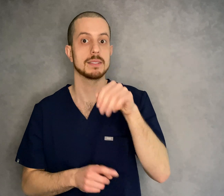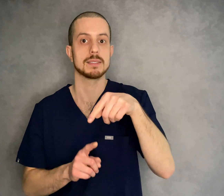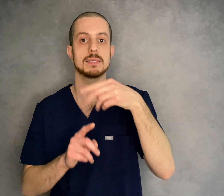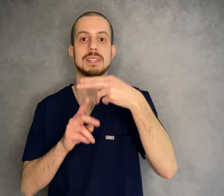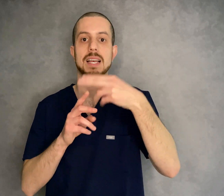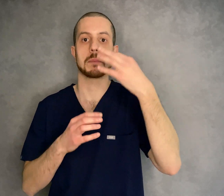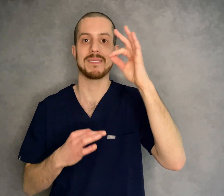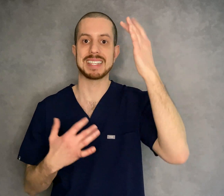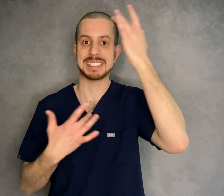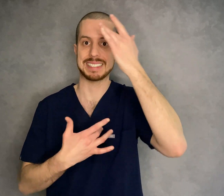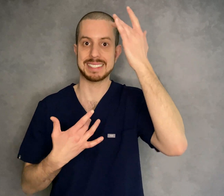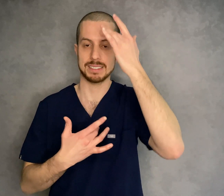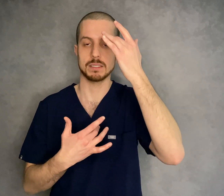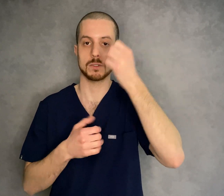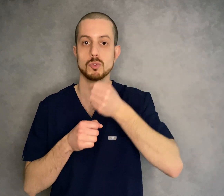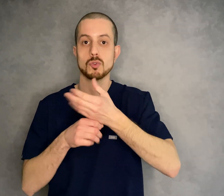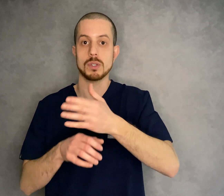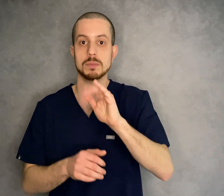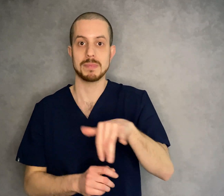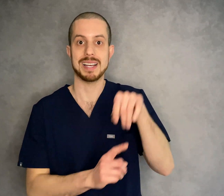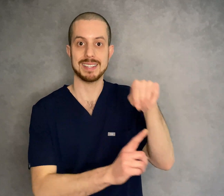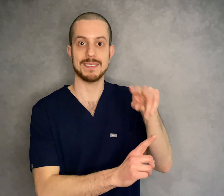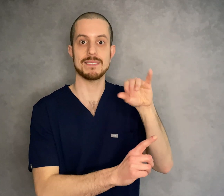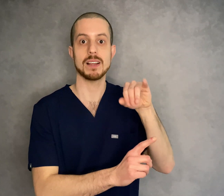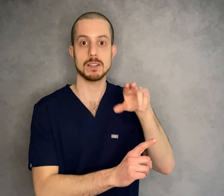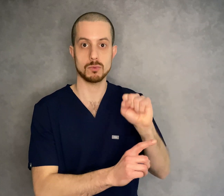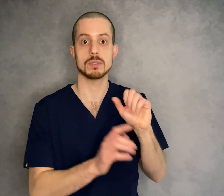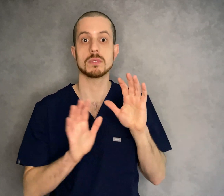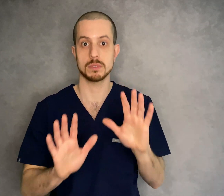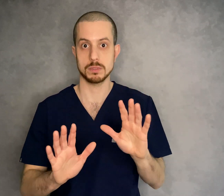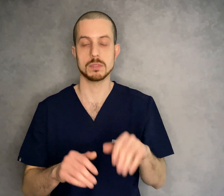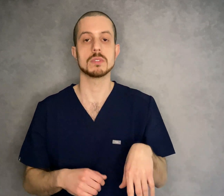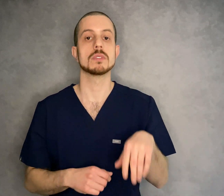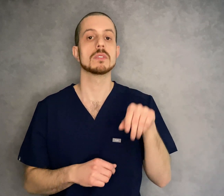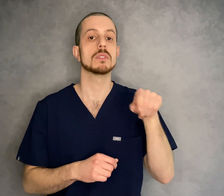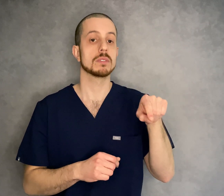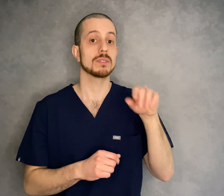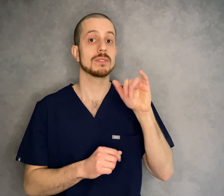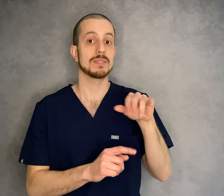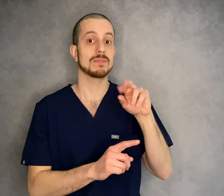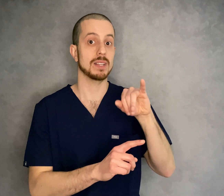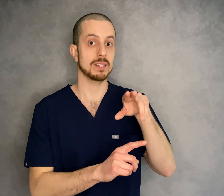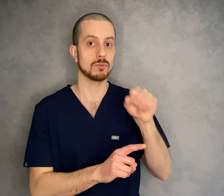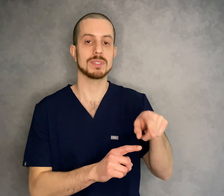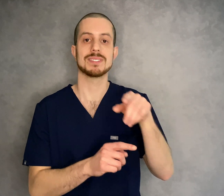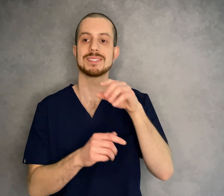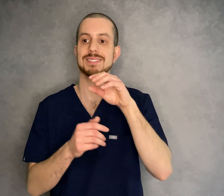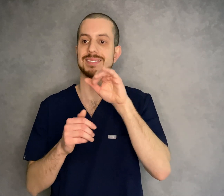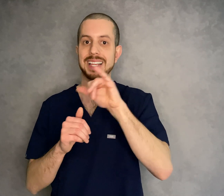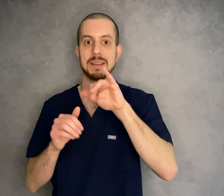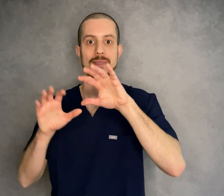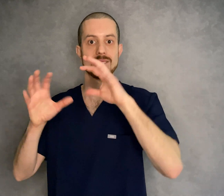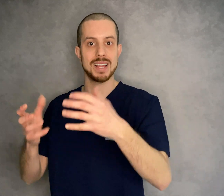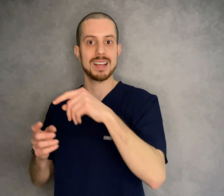which is the name of the disease caused by this virus. Now, this virus is from the same family